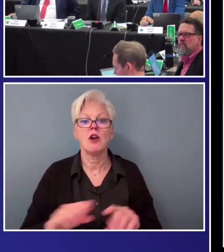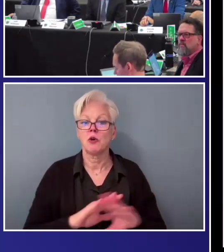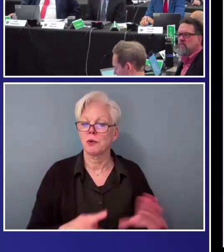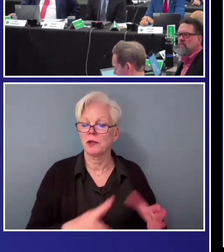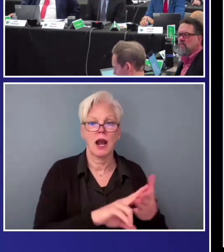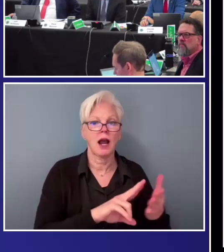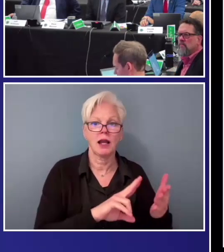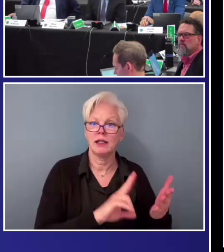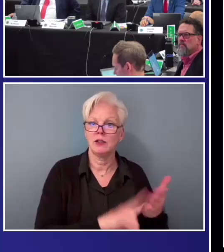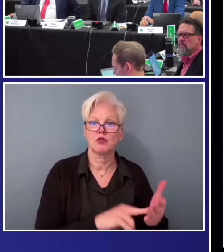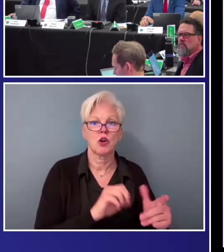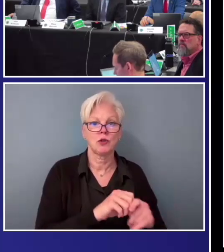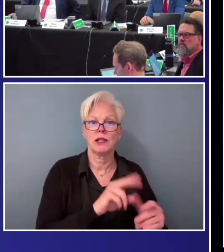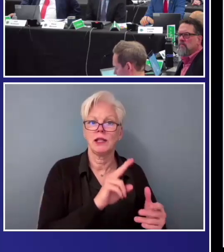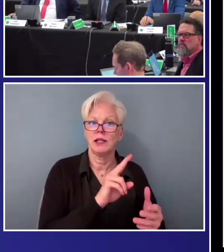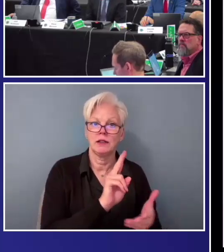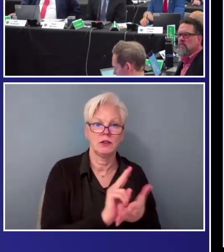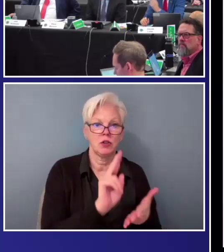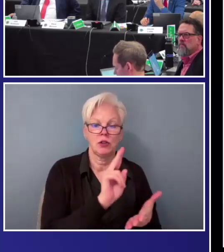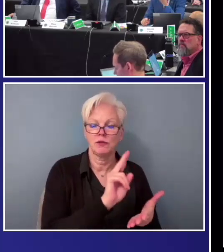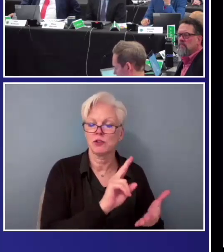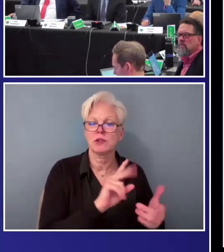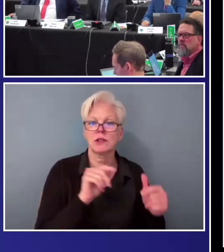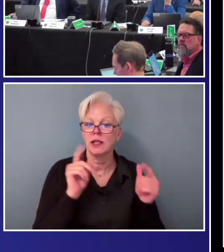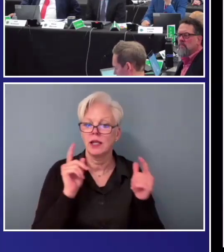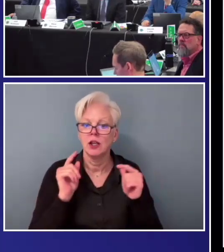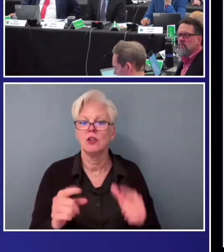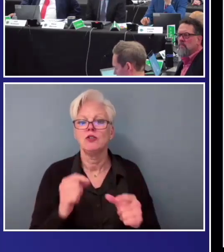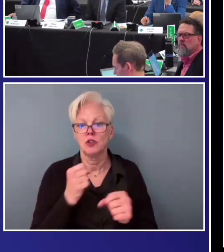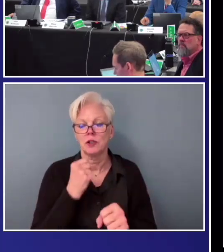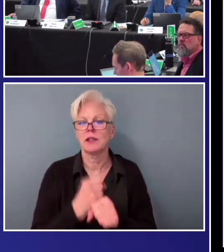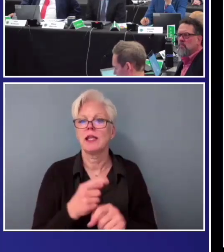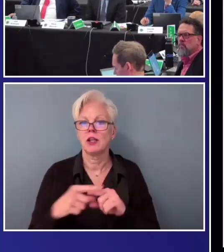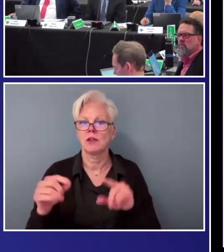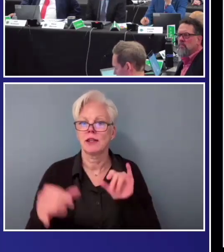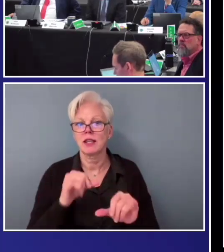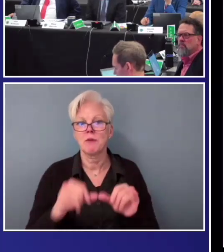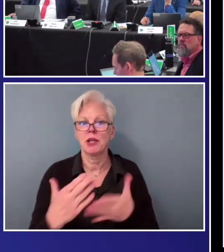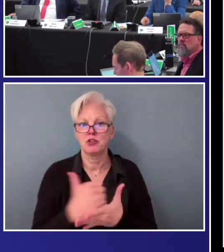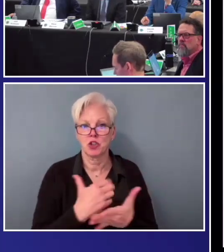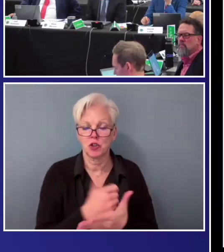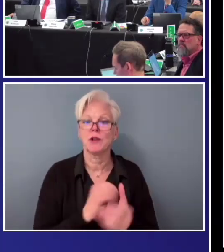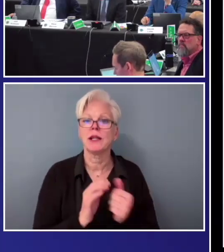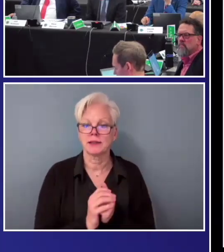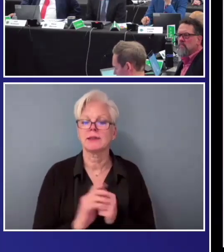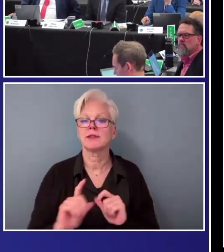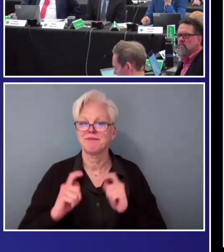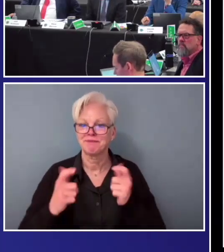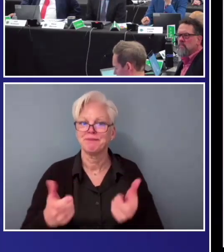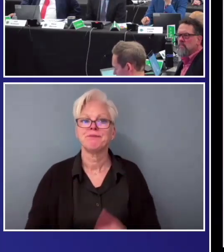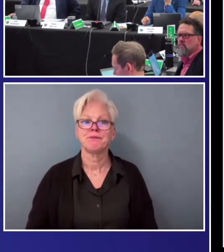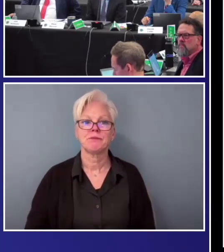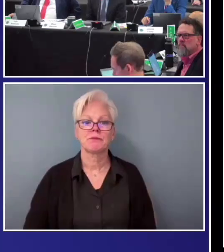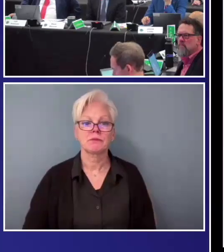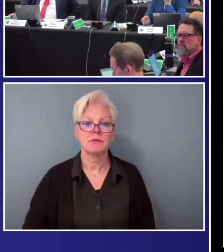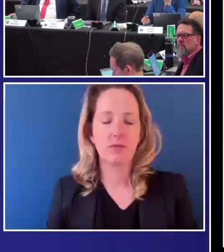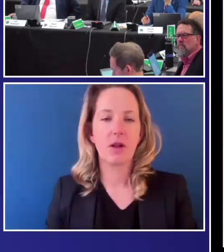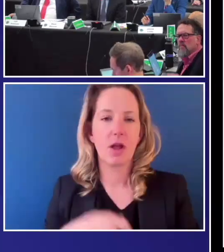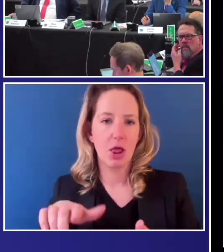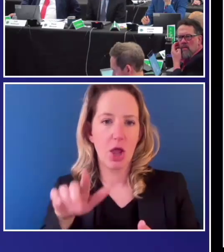associated measured earnings. The median earnings will be, so Romanette one, the lowest of the median earnings of working adults,